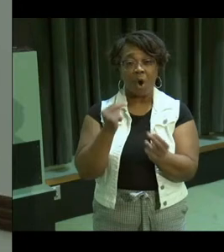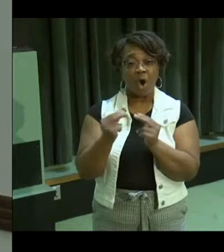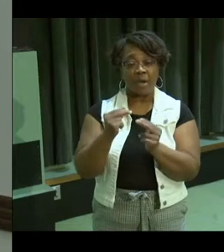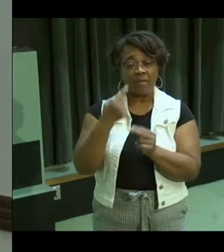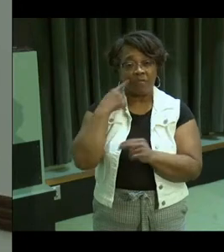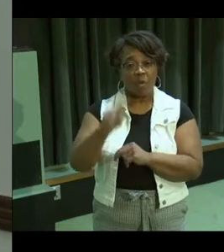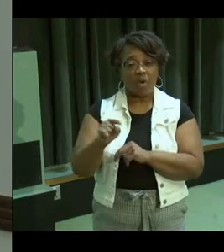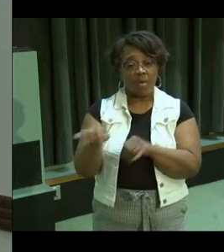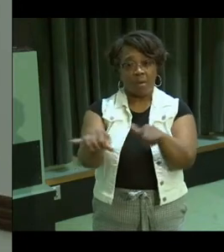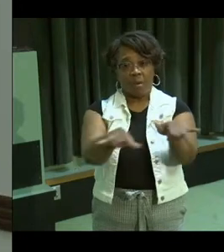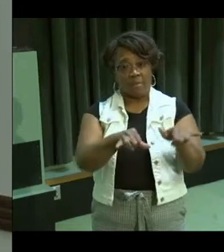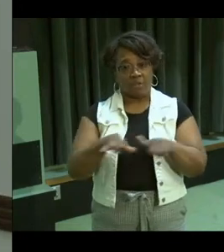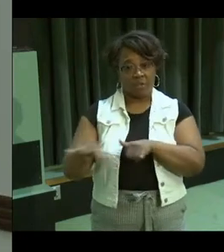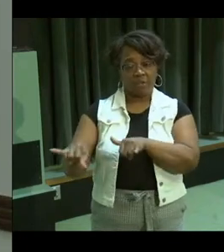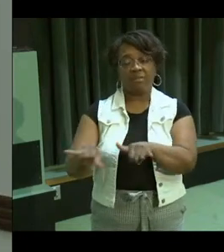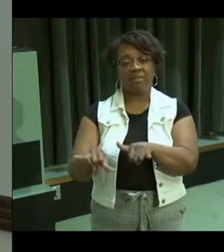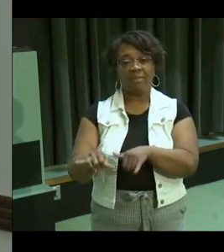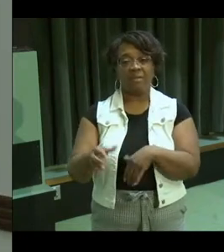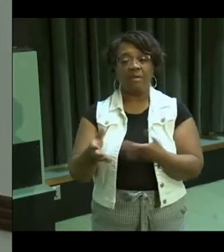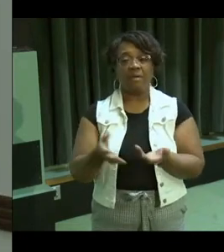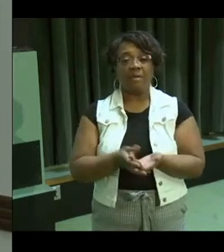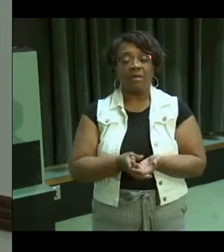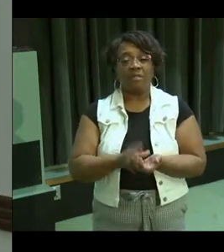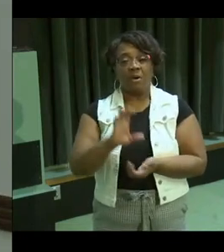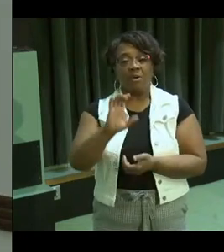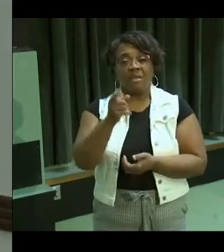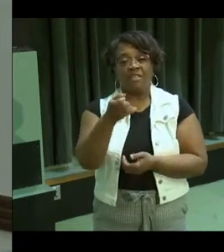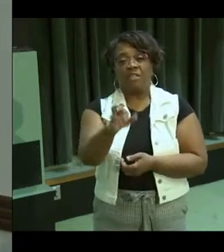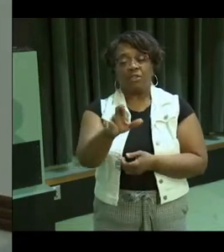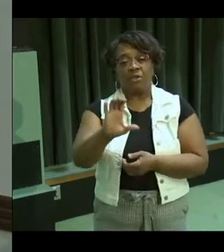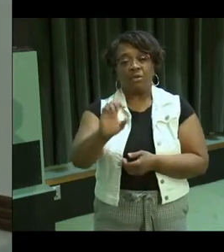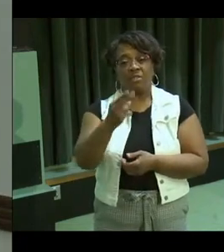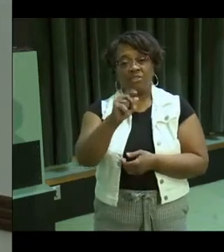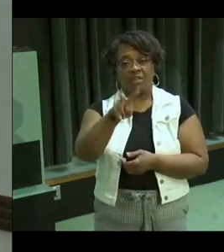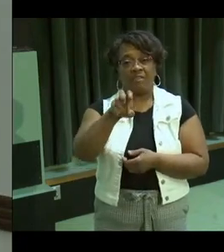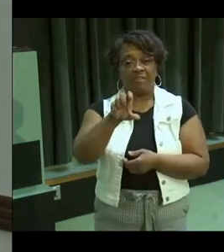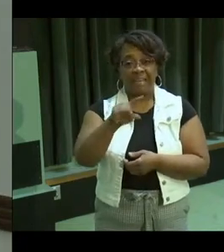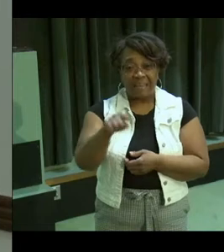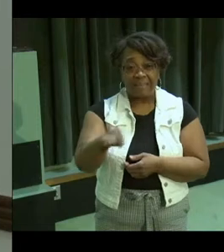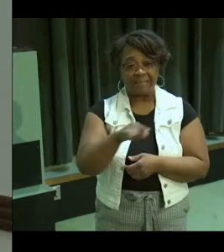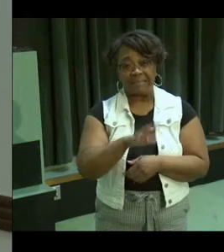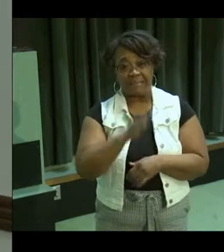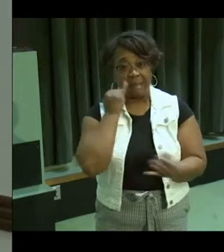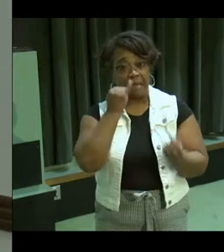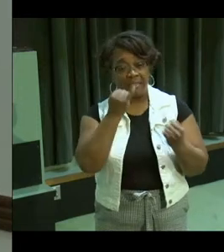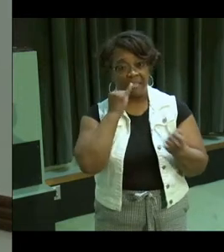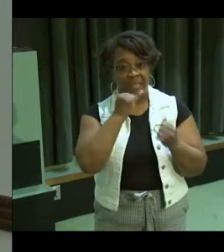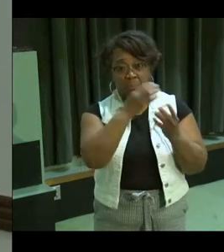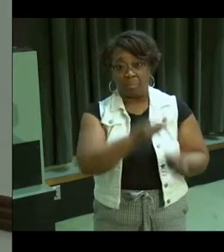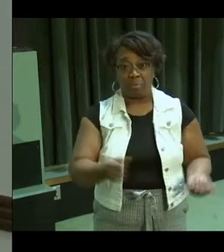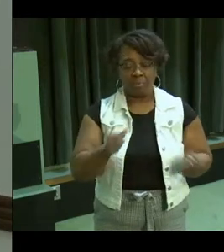the Common good, which, you know, so the whole ideals of